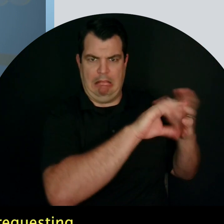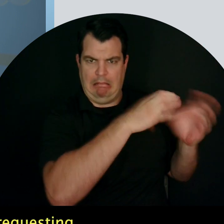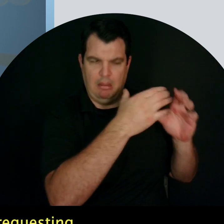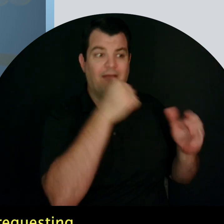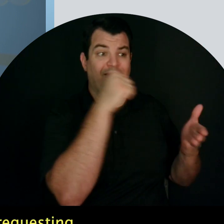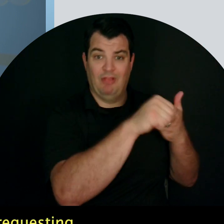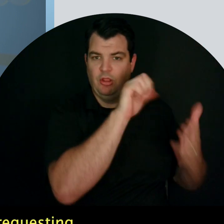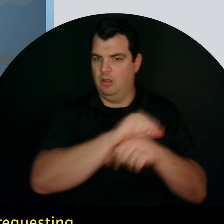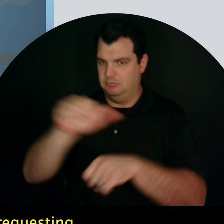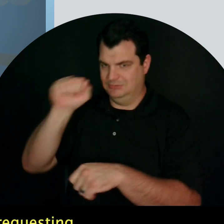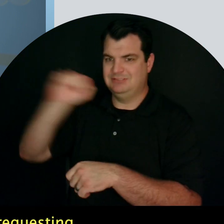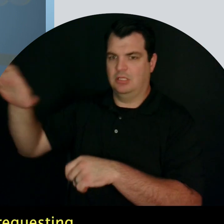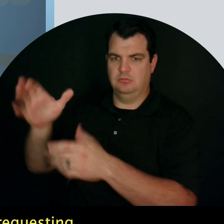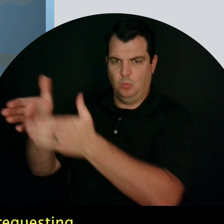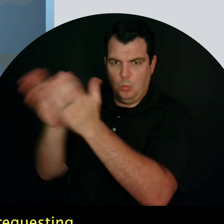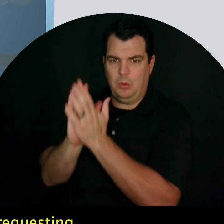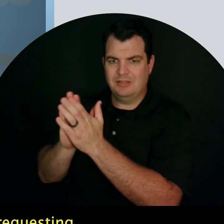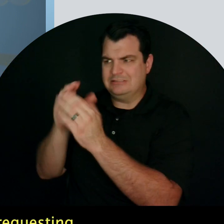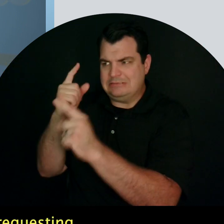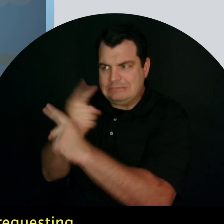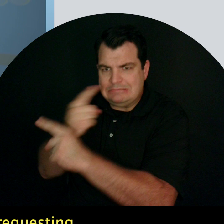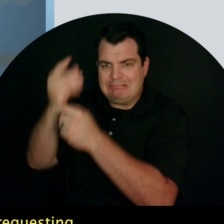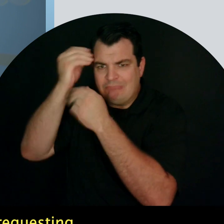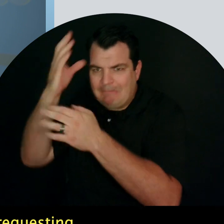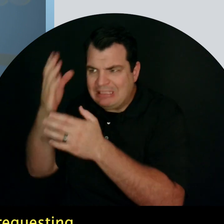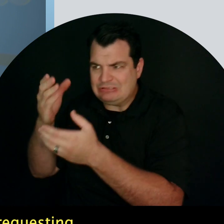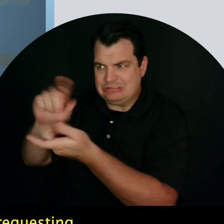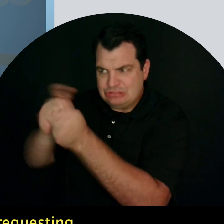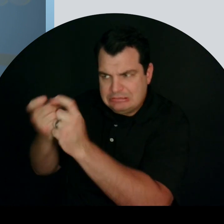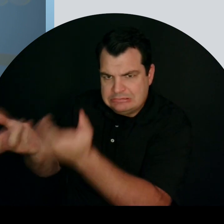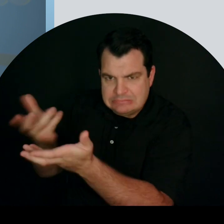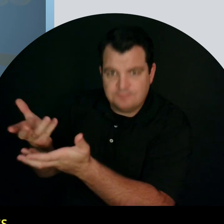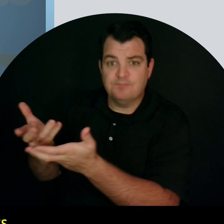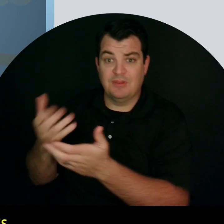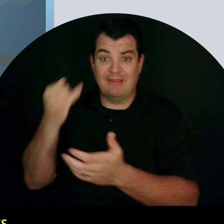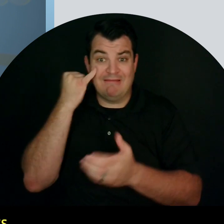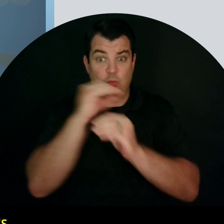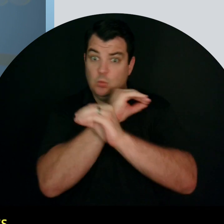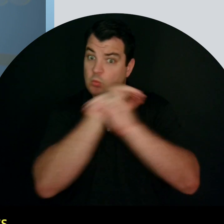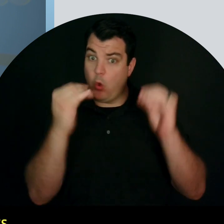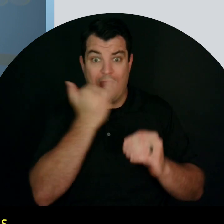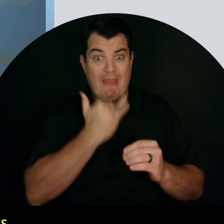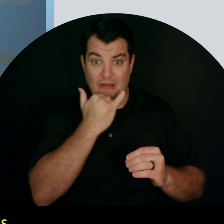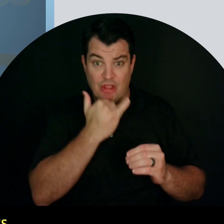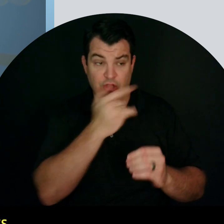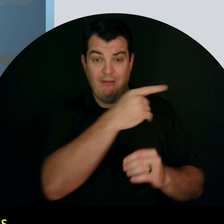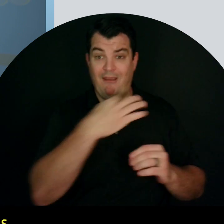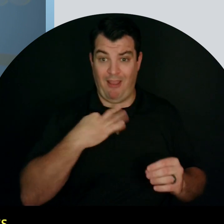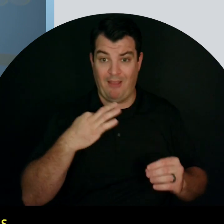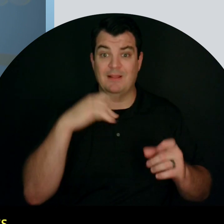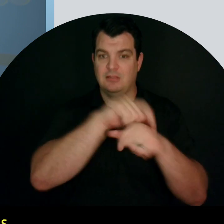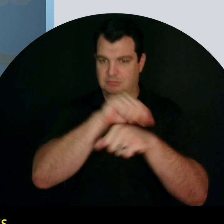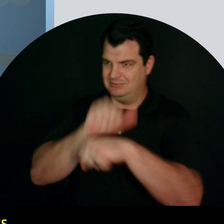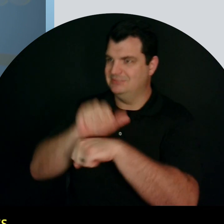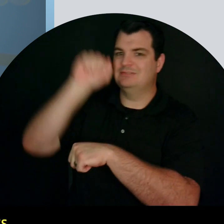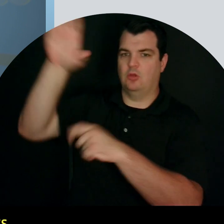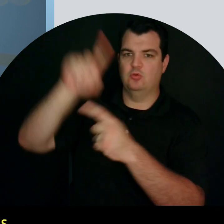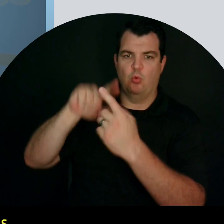a letter is sent to the victim requesting, corrected and complete information. If there are no errors, the application is assigned to a crime